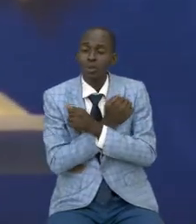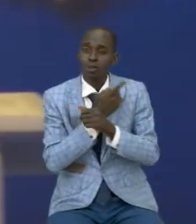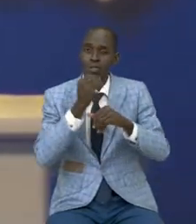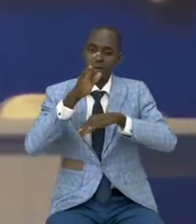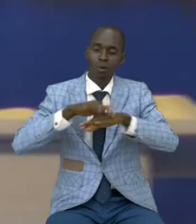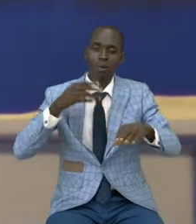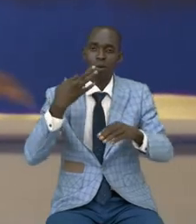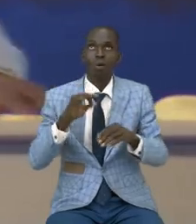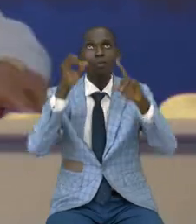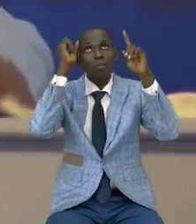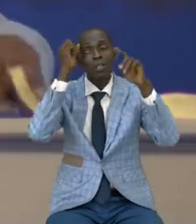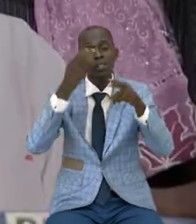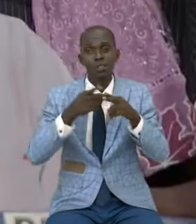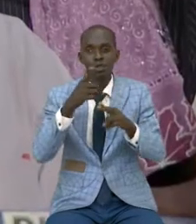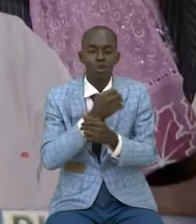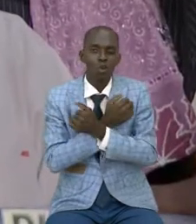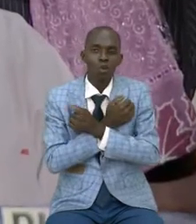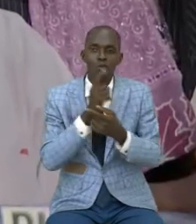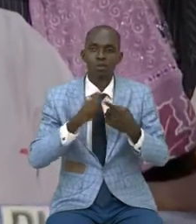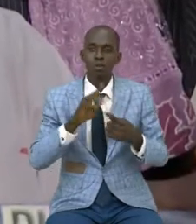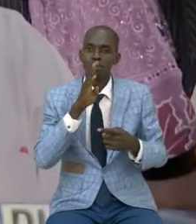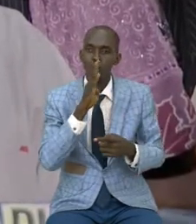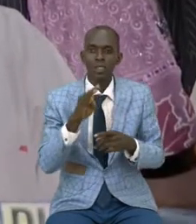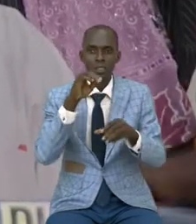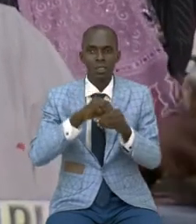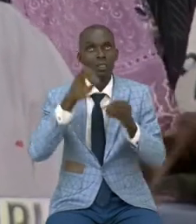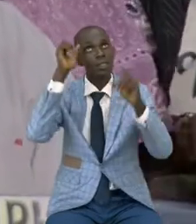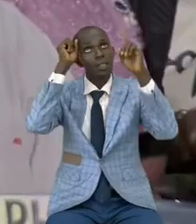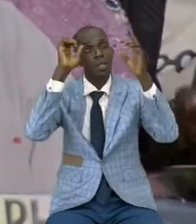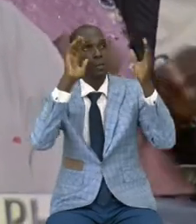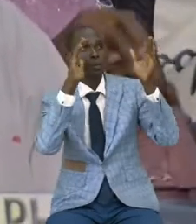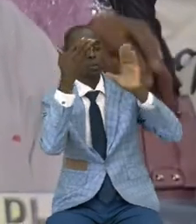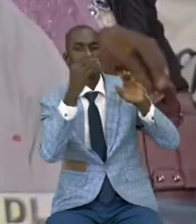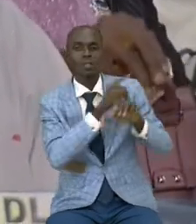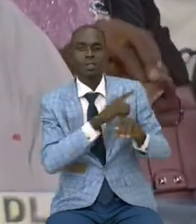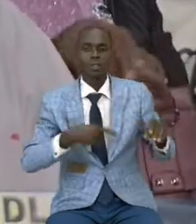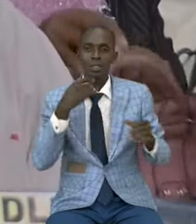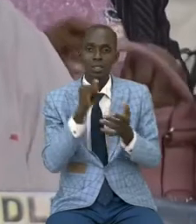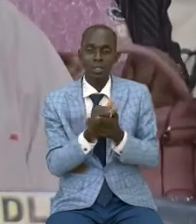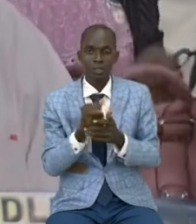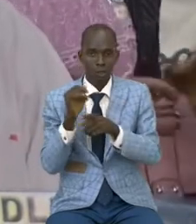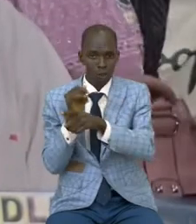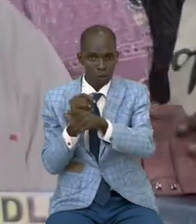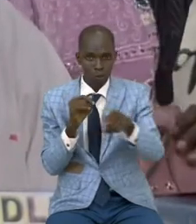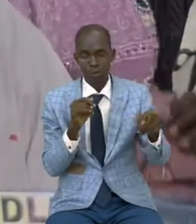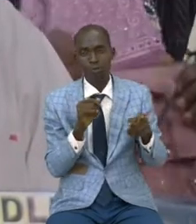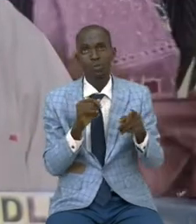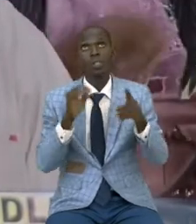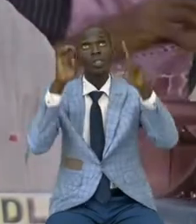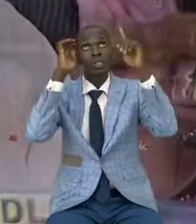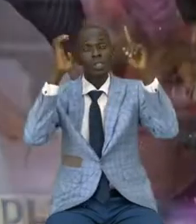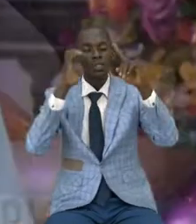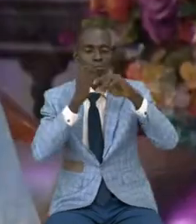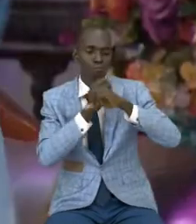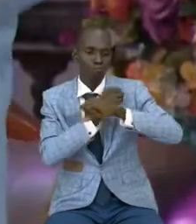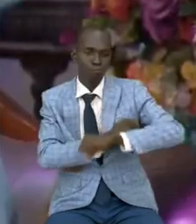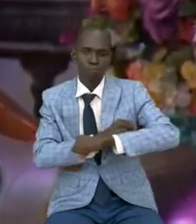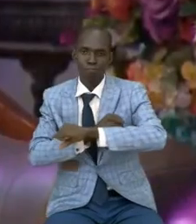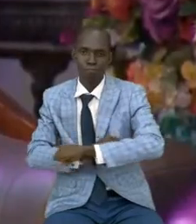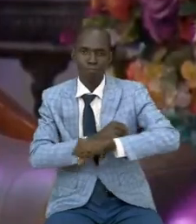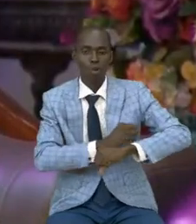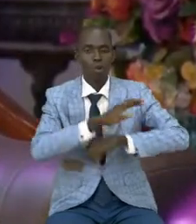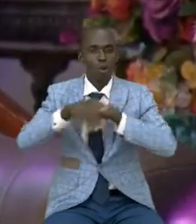and you love to be in his presence and the lord tells us he for service all them that love him